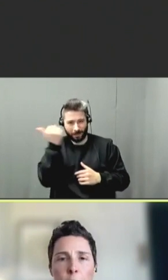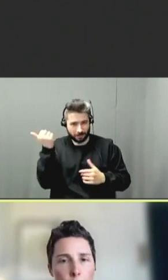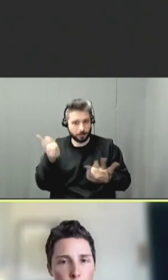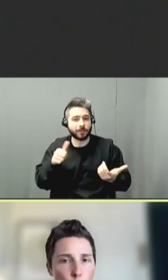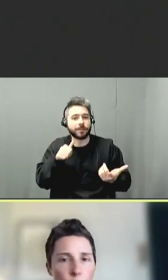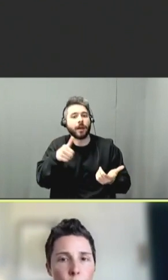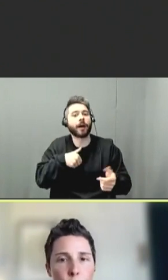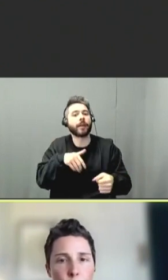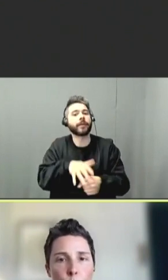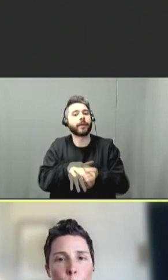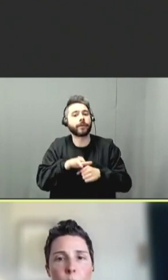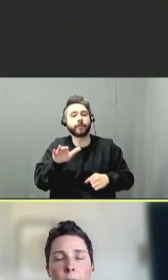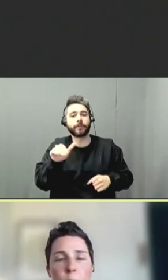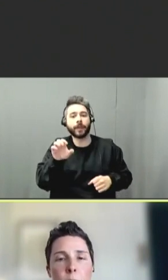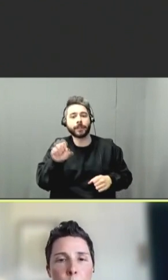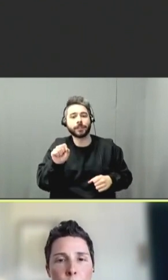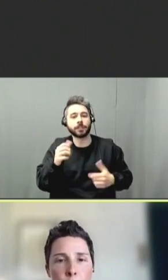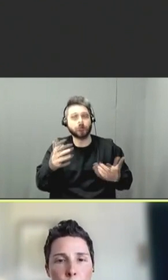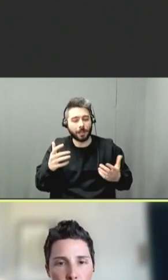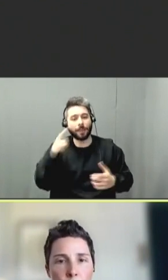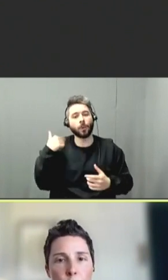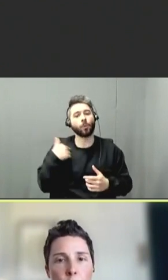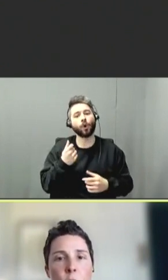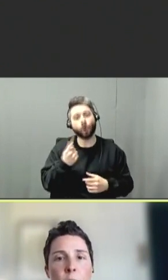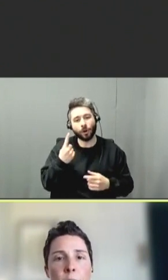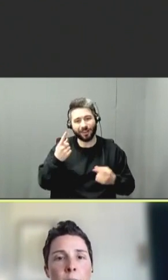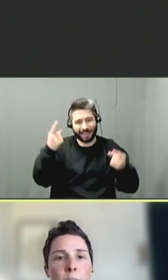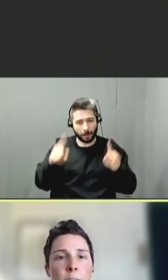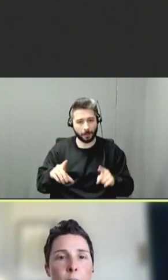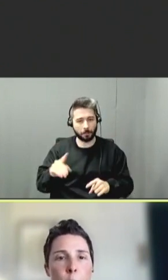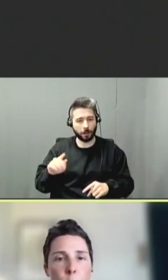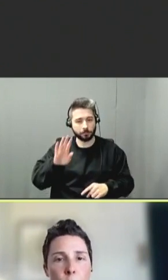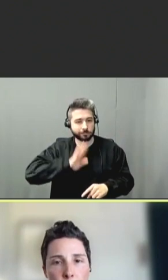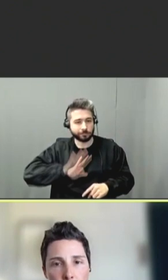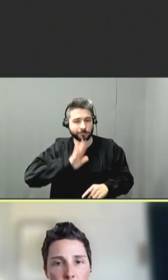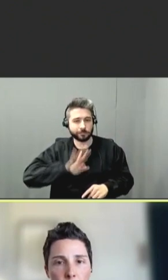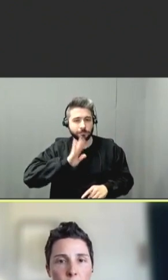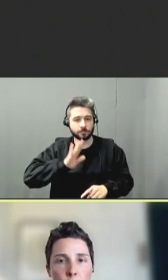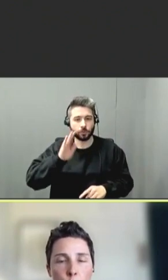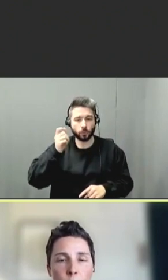I think we understood what was happening. But, it was very frustrating to understand that, you know,